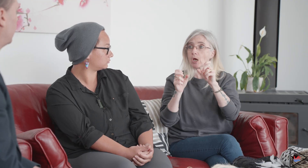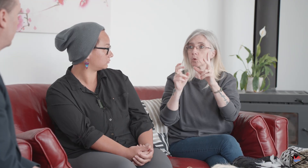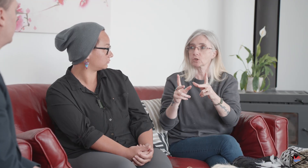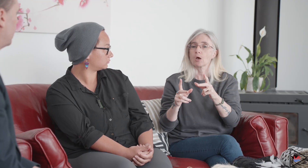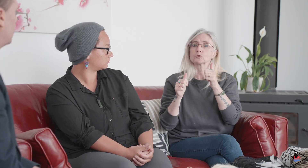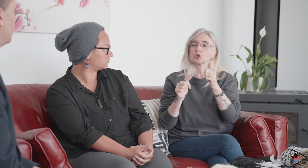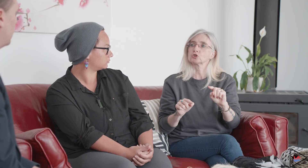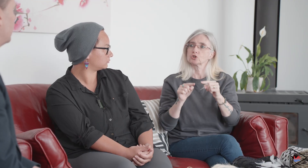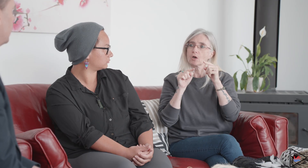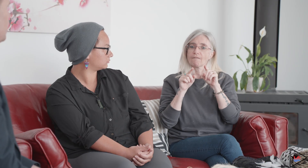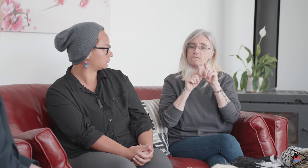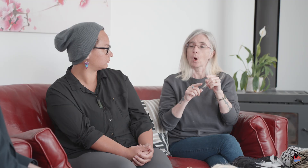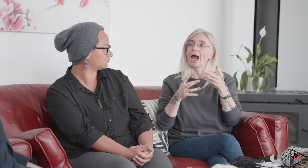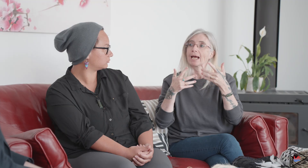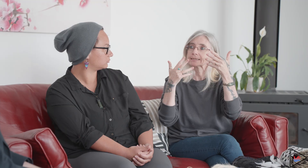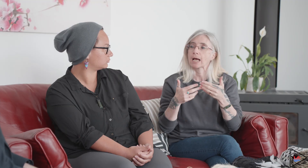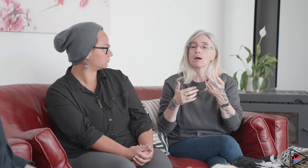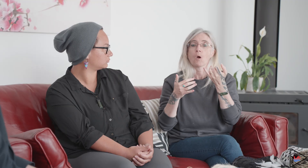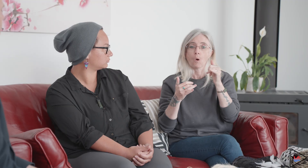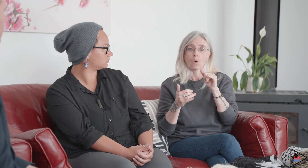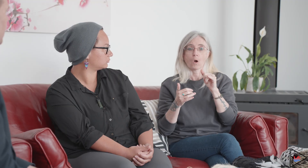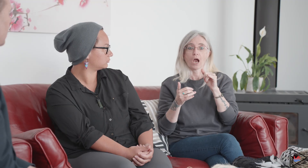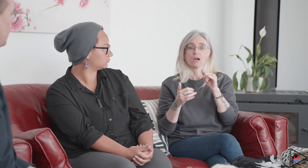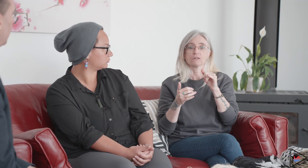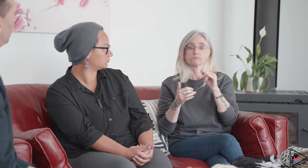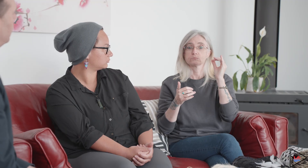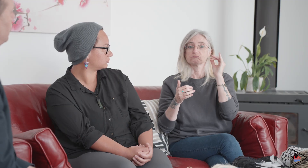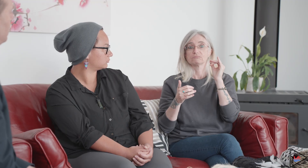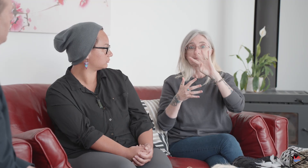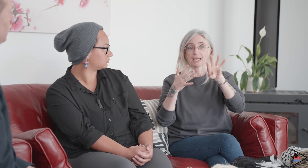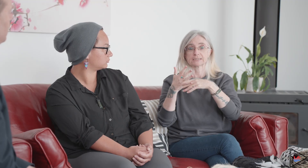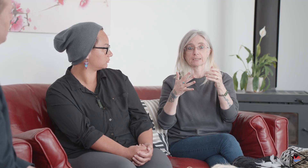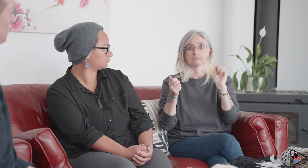okay to copy those designs. It's actually a real challenge, and a good challenge to look